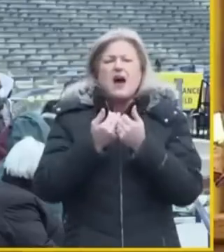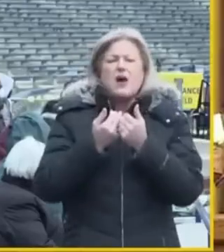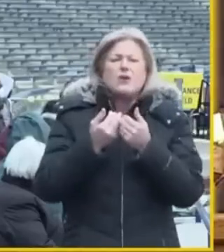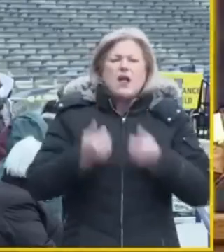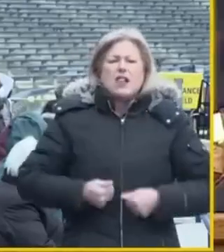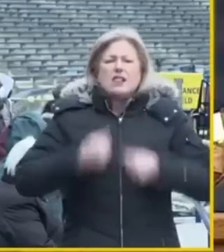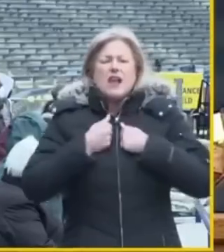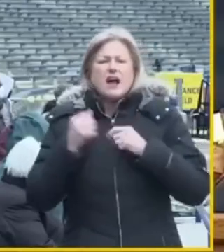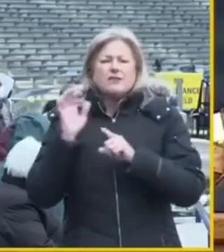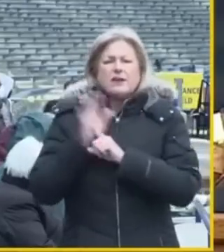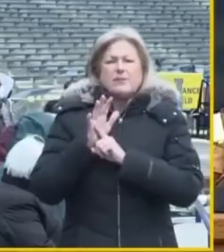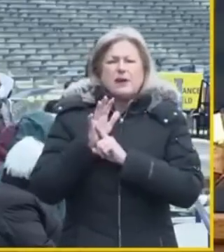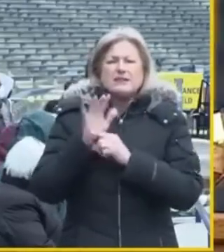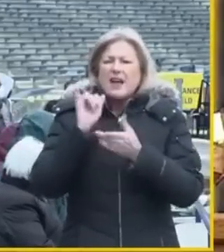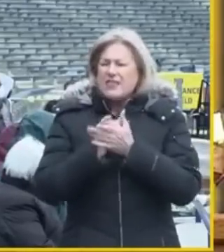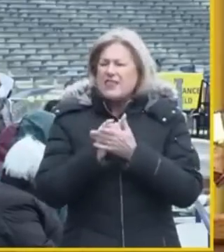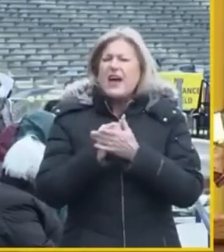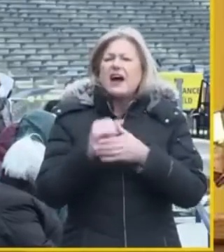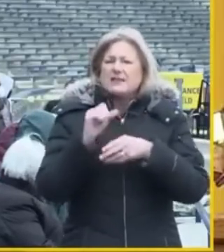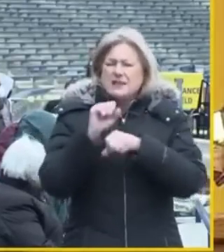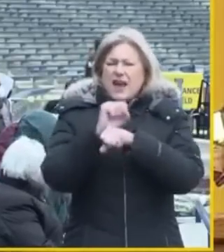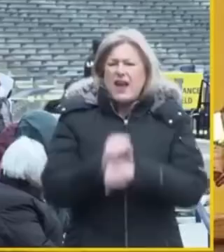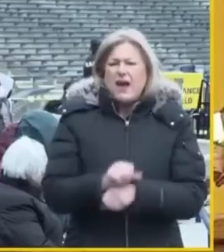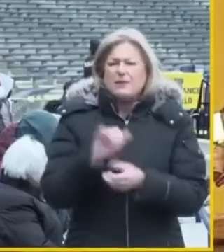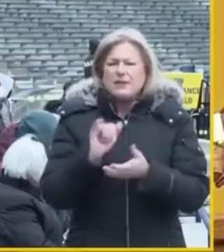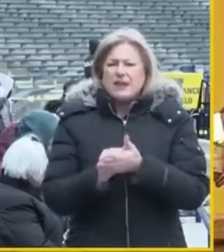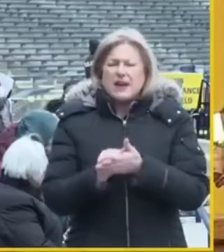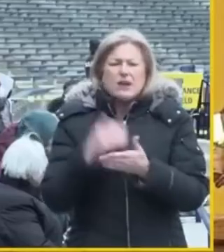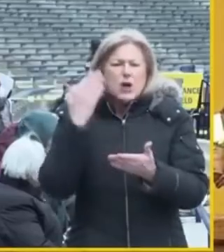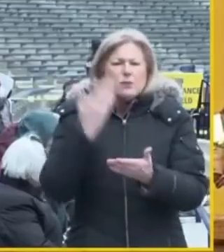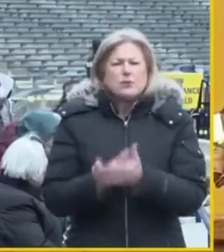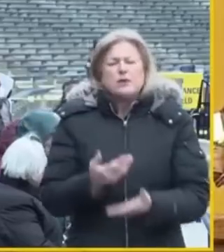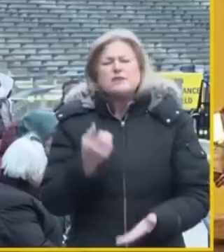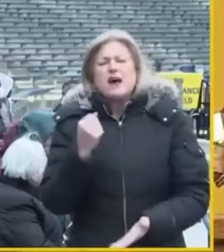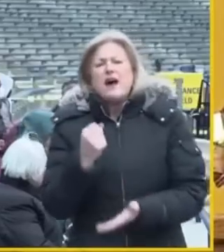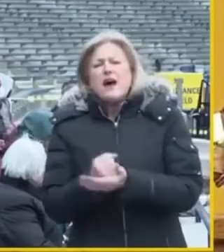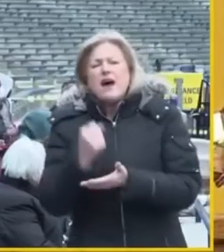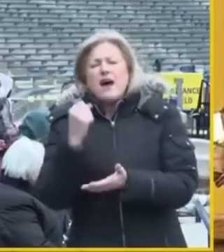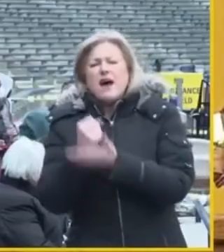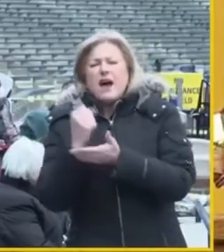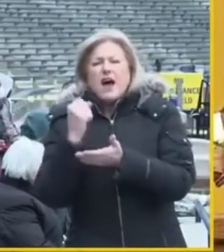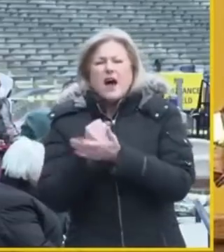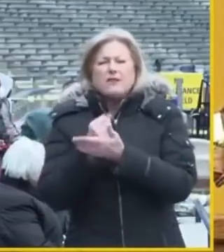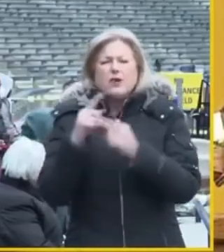This is a practice that will prove helpful when things shift and rupture, which they will,